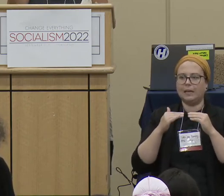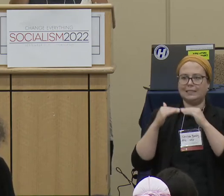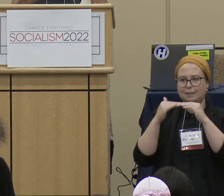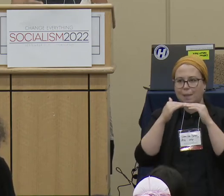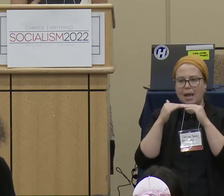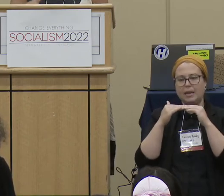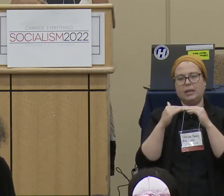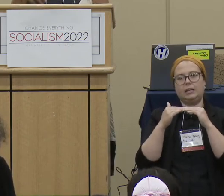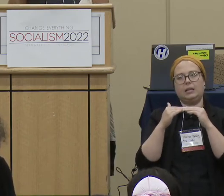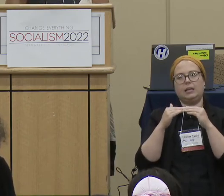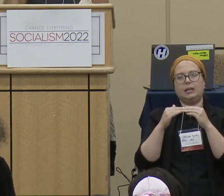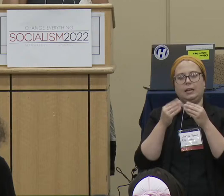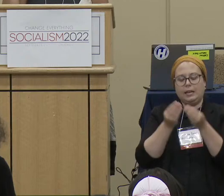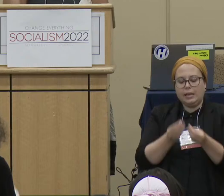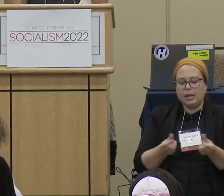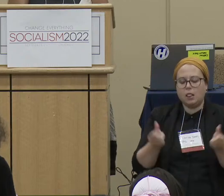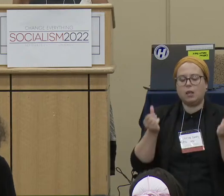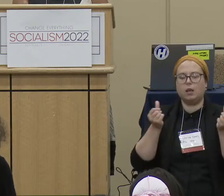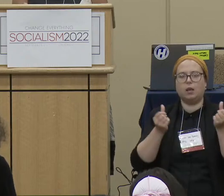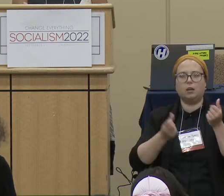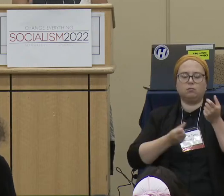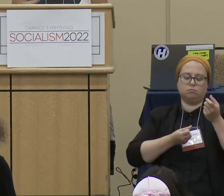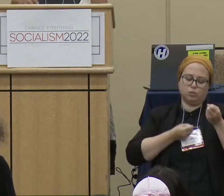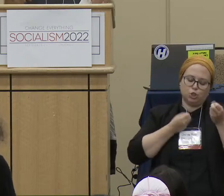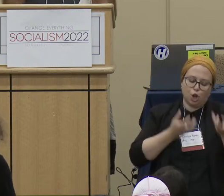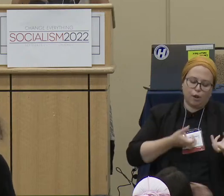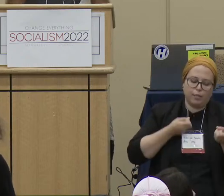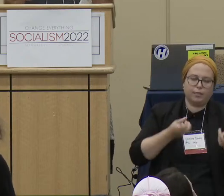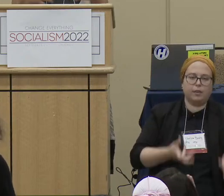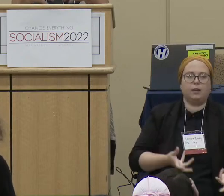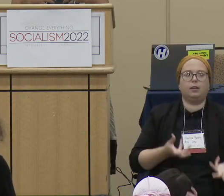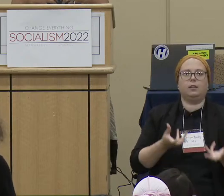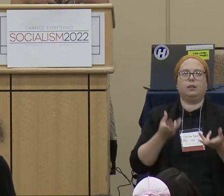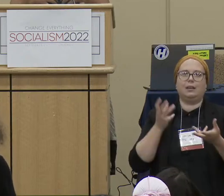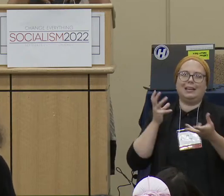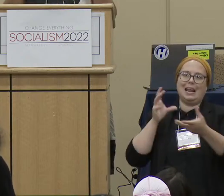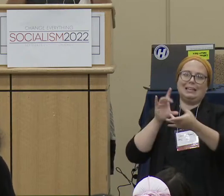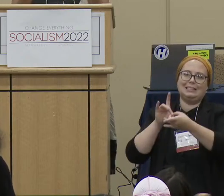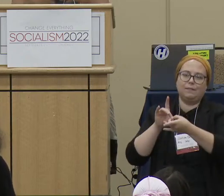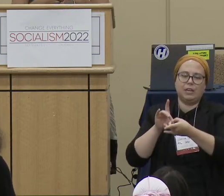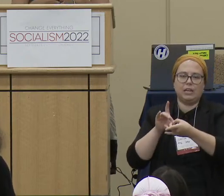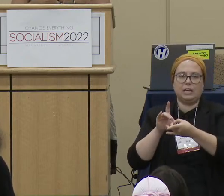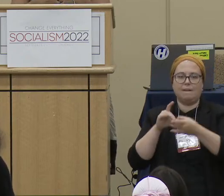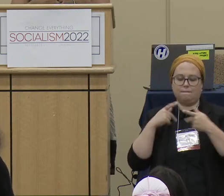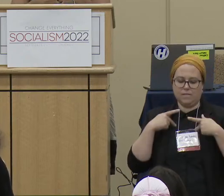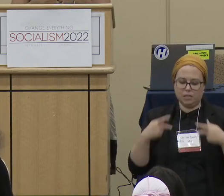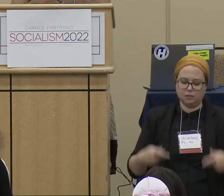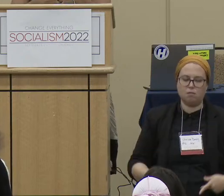of somatic, you know, healing, catharsis , connectivity,